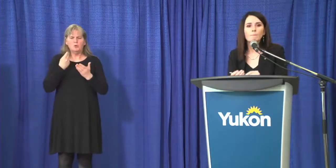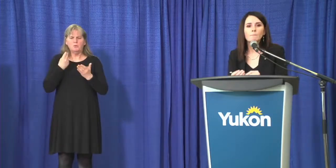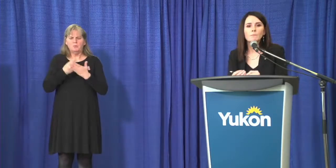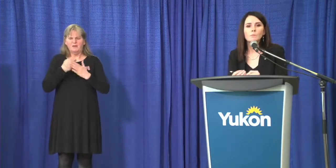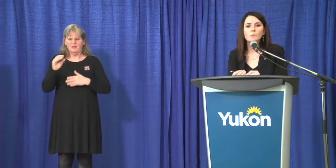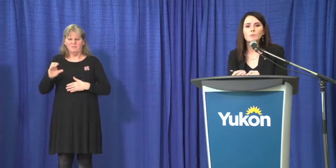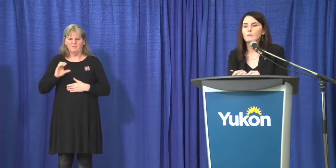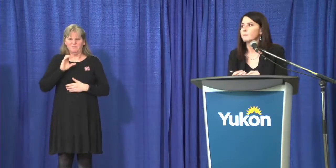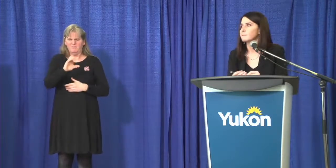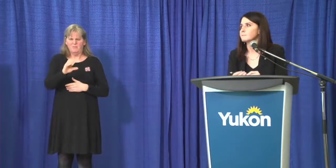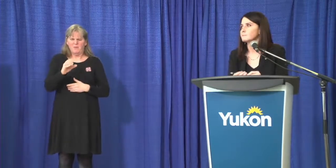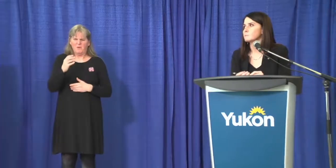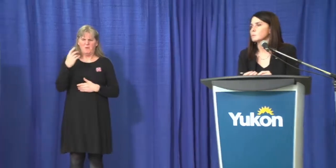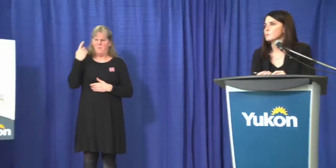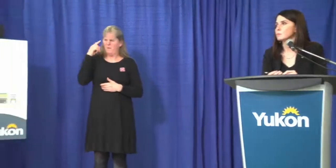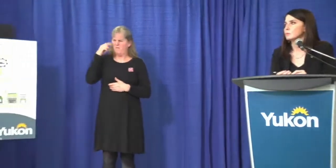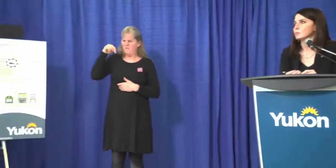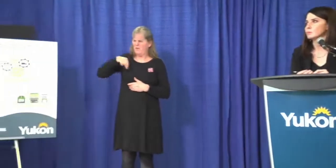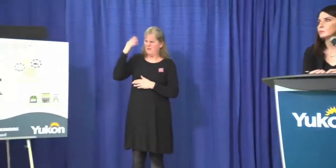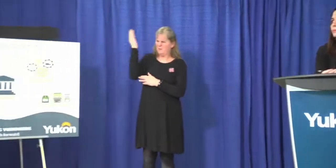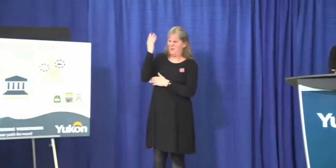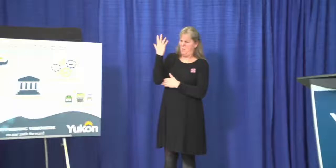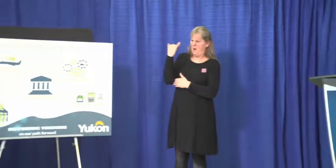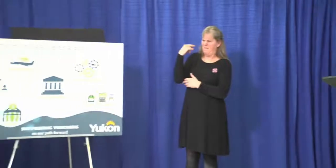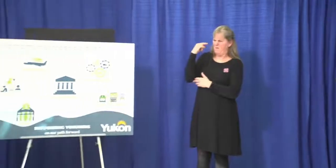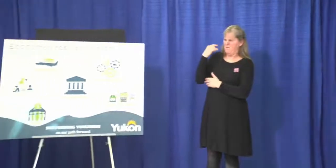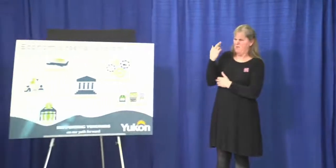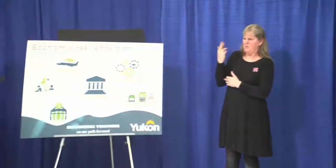news conference? Let me speak to that one,